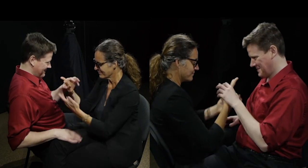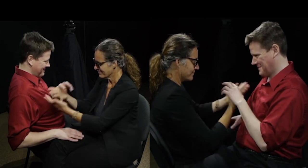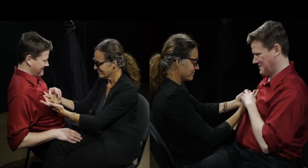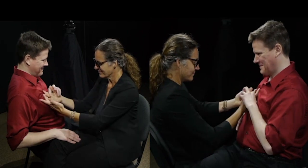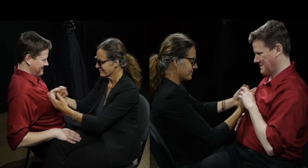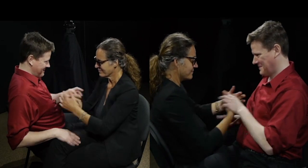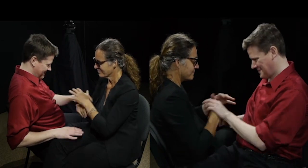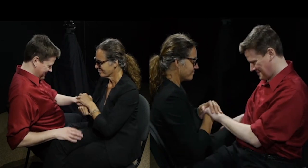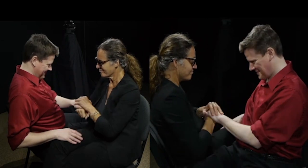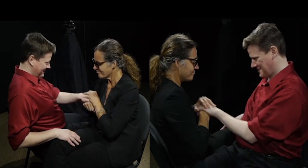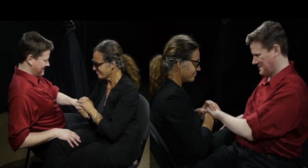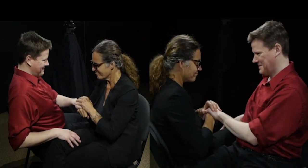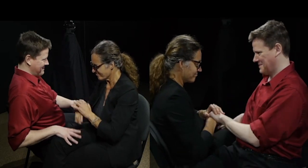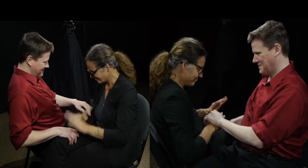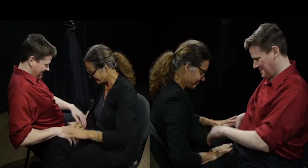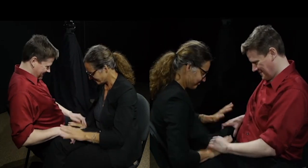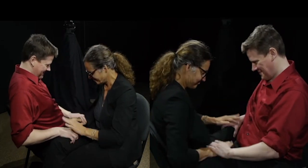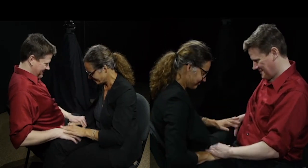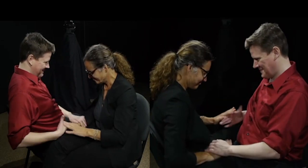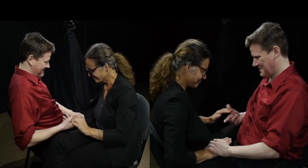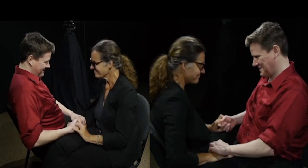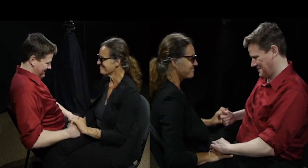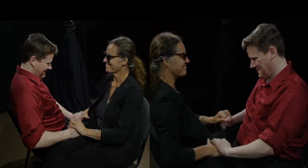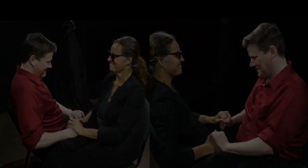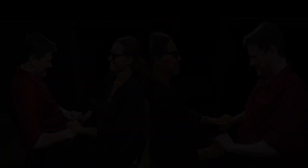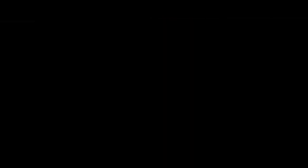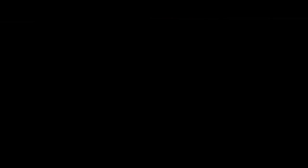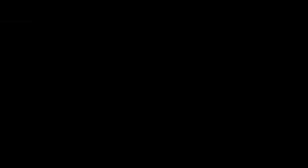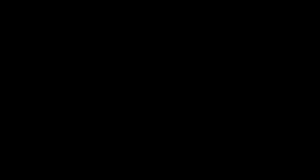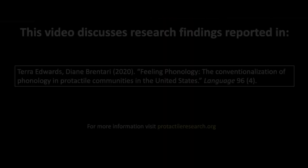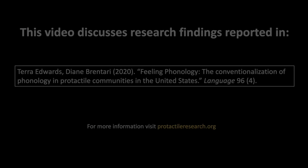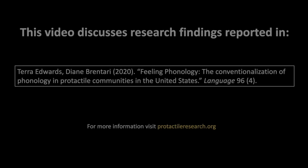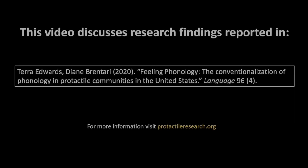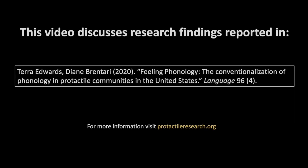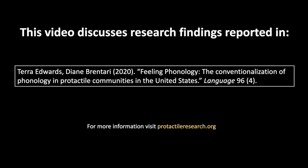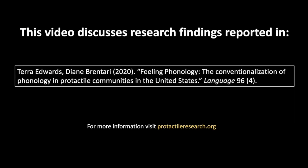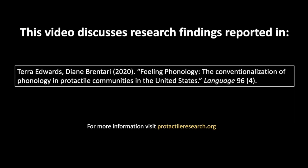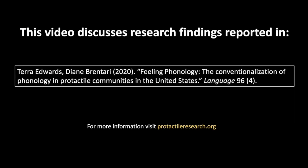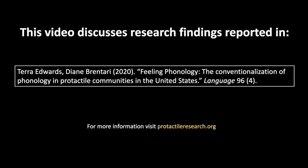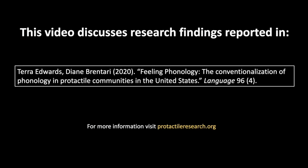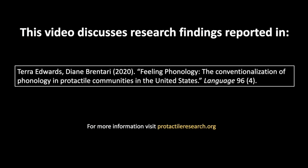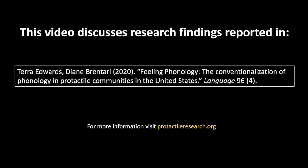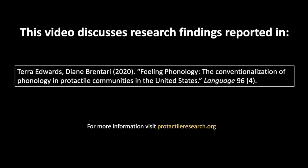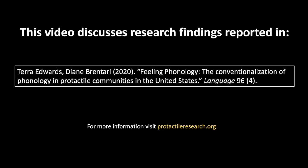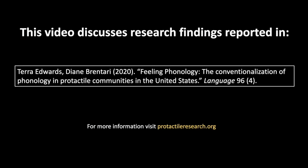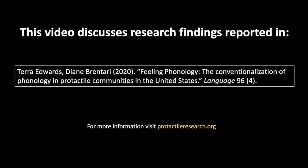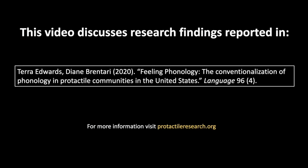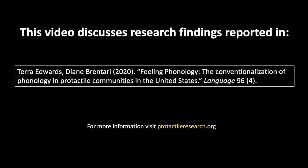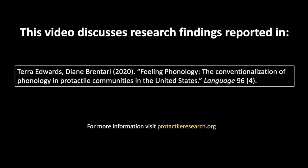It's wonderful to be here with you today, John. [Narrator] This video discusses research findings reported in